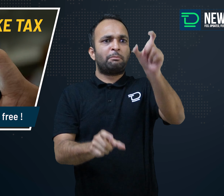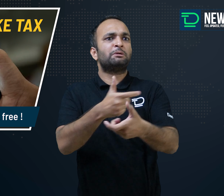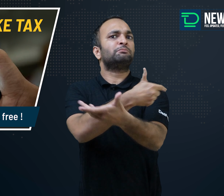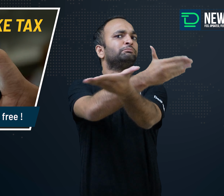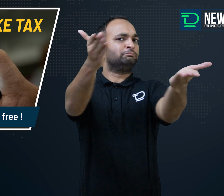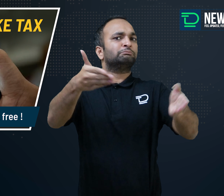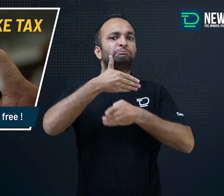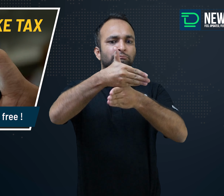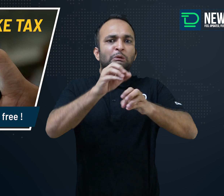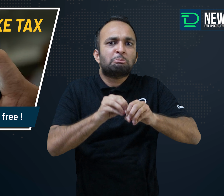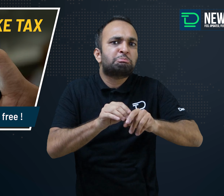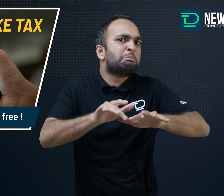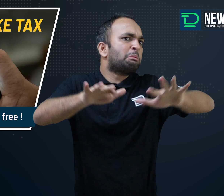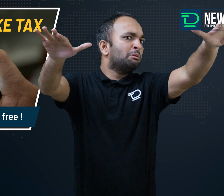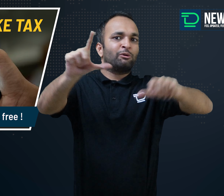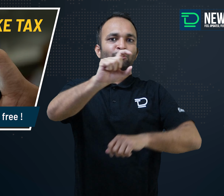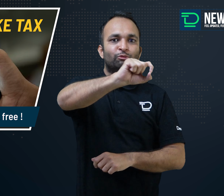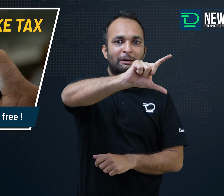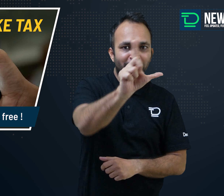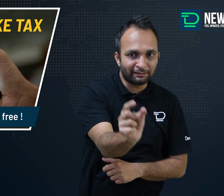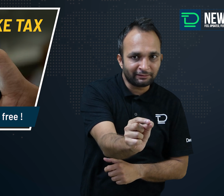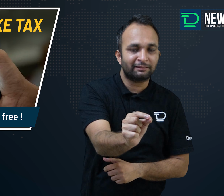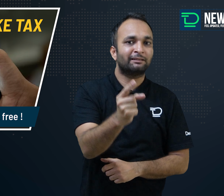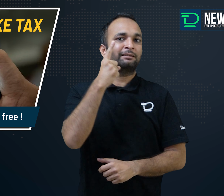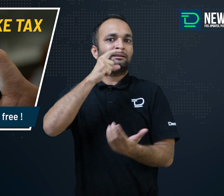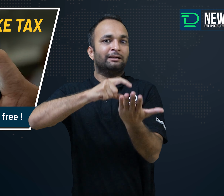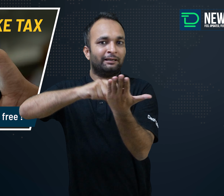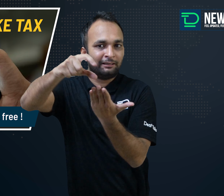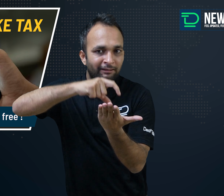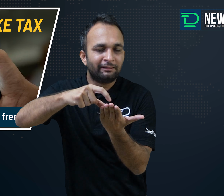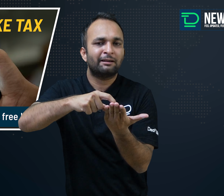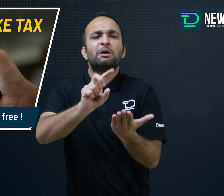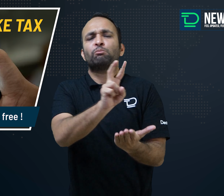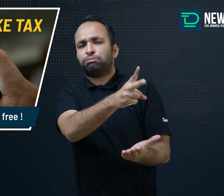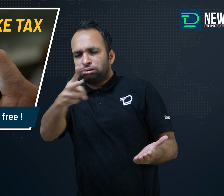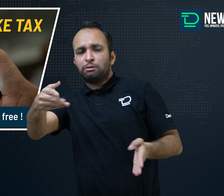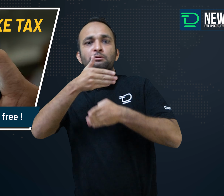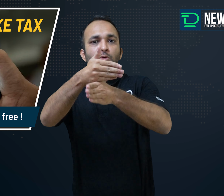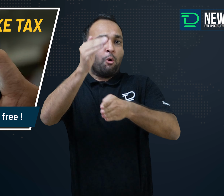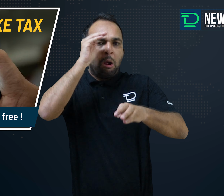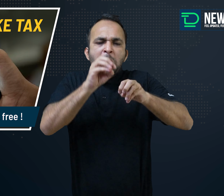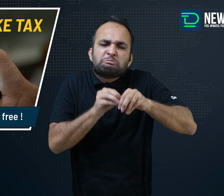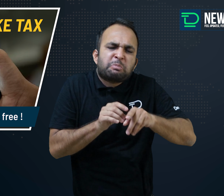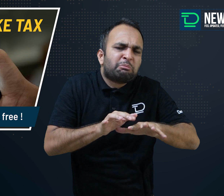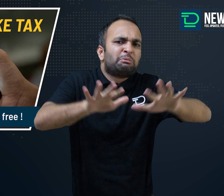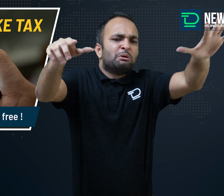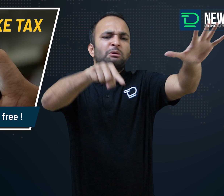We all have received WhatsApp and instagram news